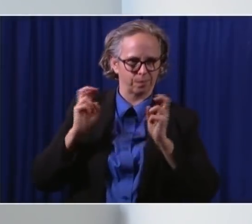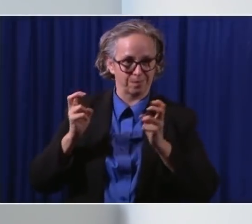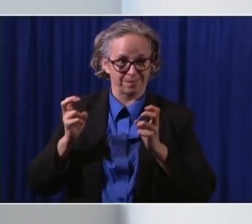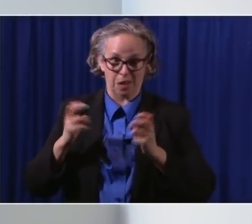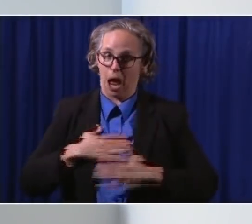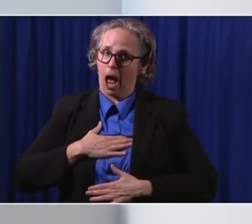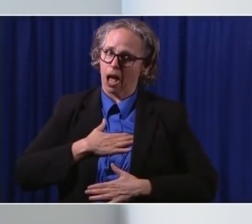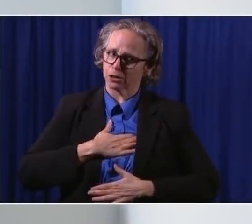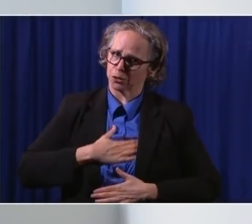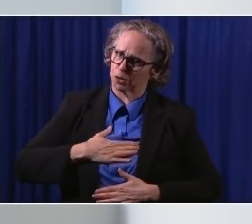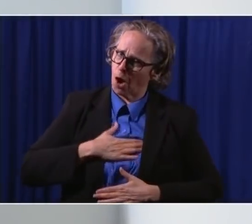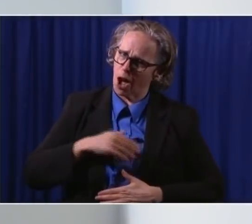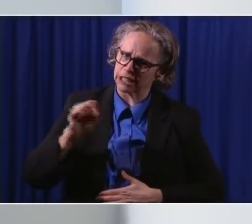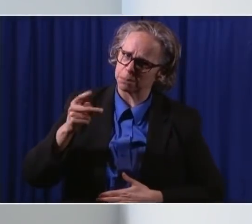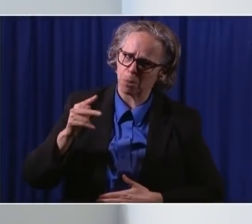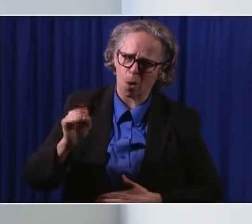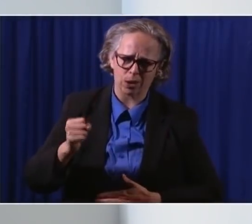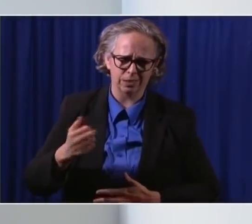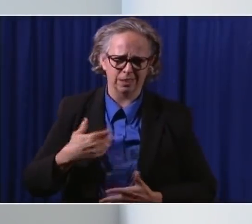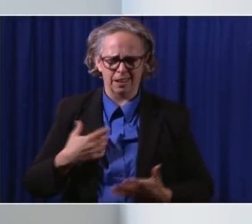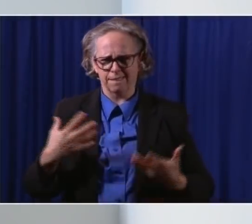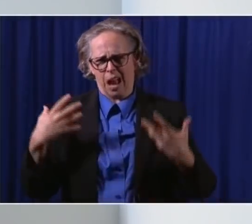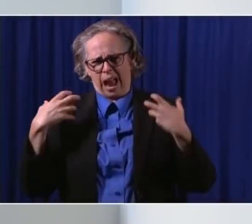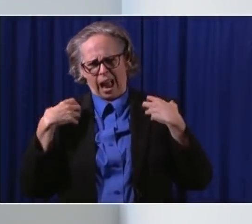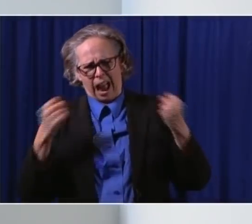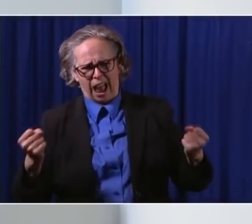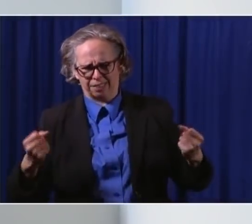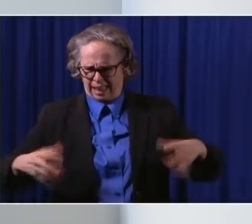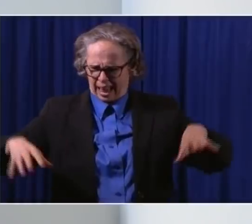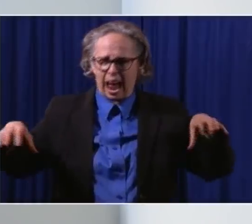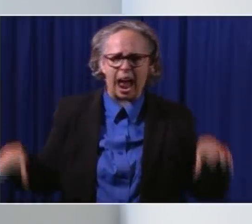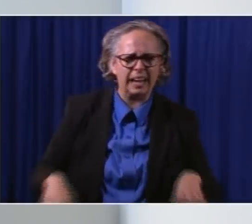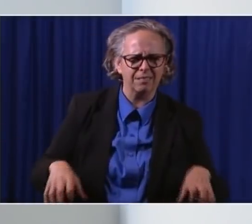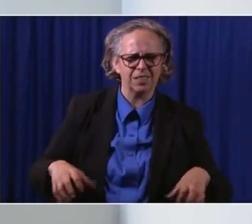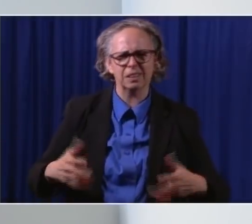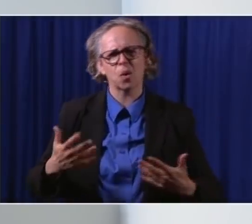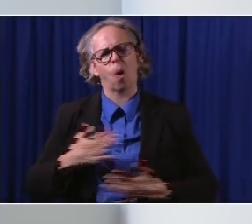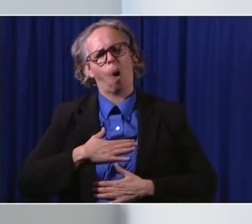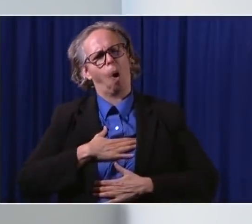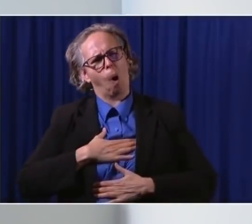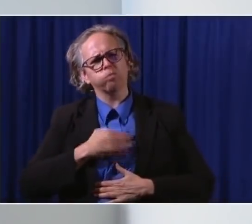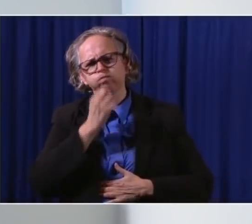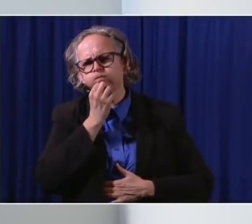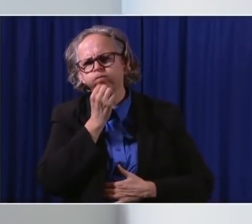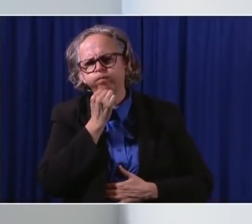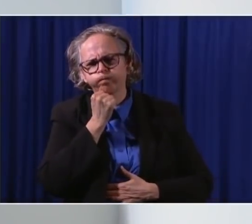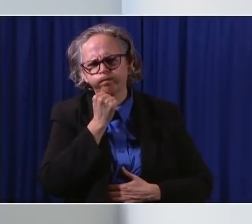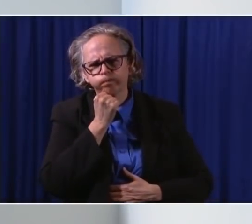ADDITIONALLY, WE ARE STARTING A NEW CAMPAIGN TODAY. I WANT A SEASONED CAMPAIGN. LET ME EXPLAIN. I KNOW WE ALL LOVE SPORTS. I LOVE SPORTS FOR THE